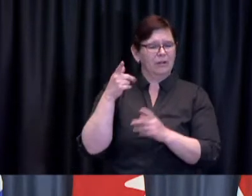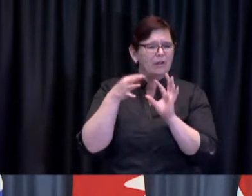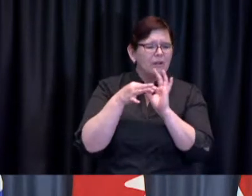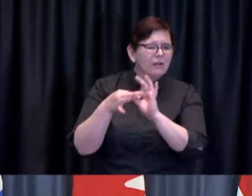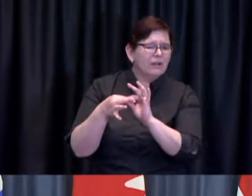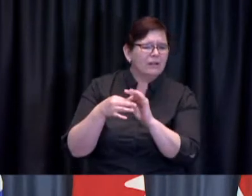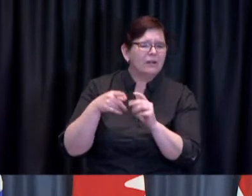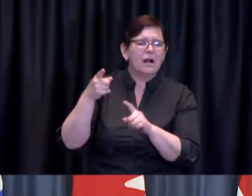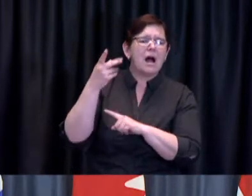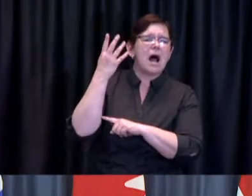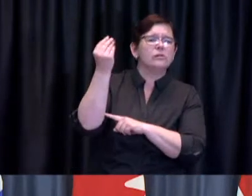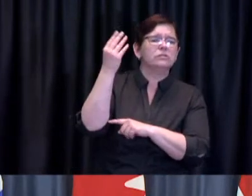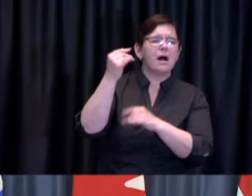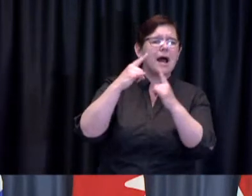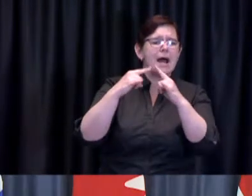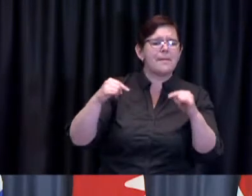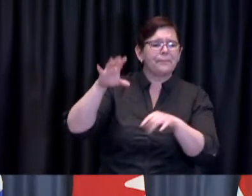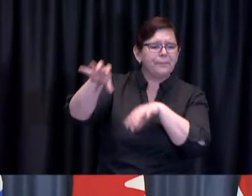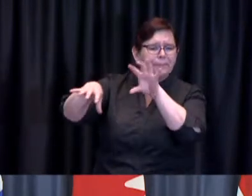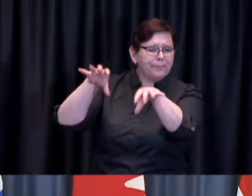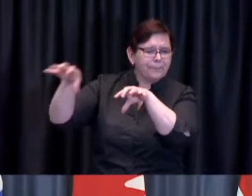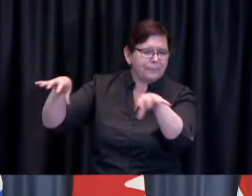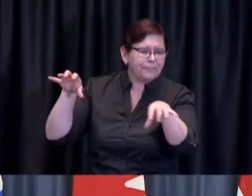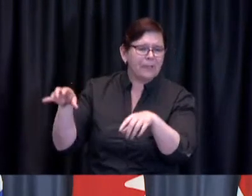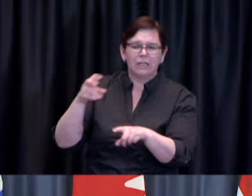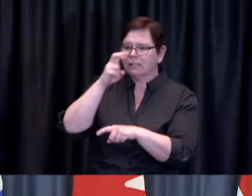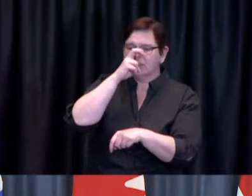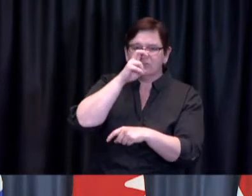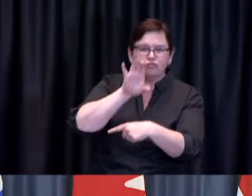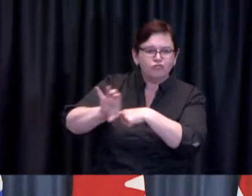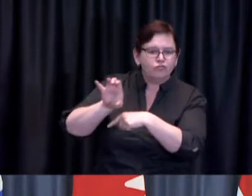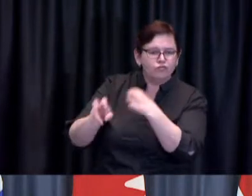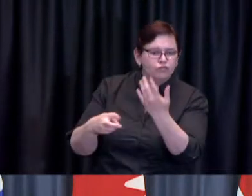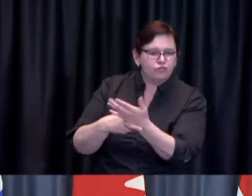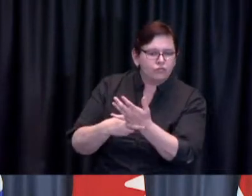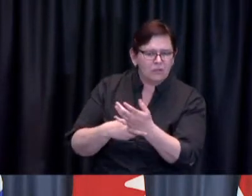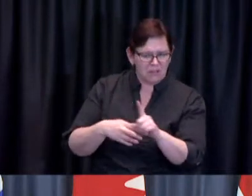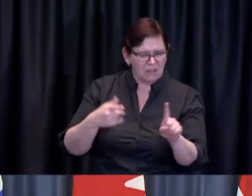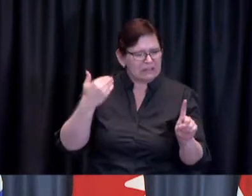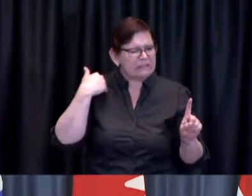paused at that time city officials said that they would be working with residents in the communities